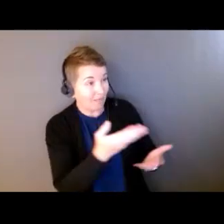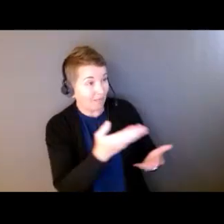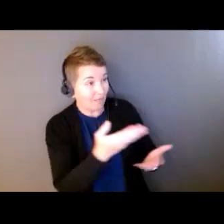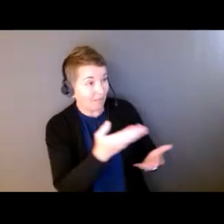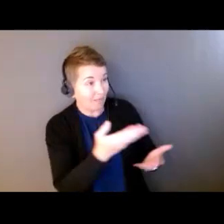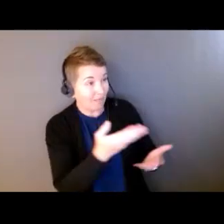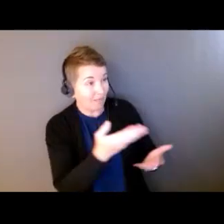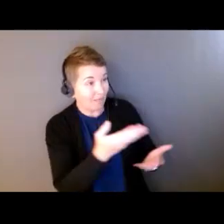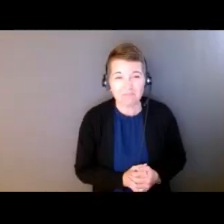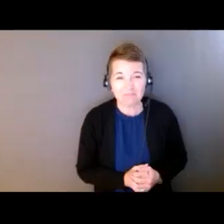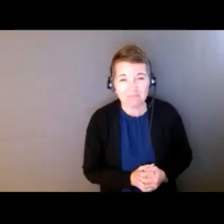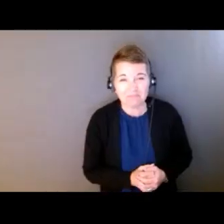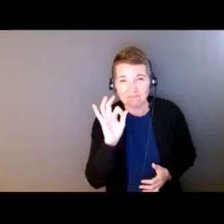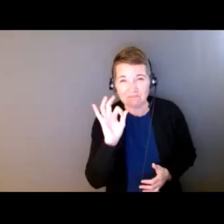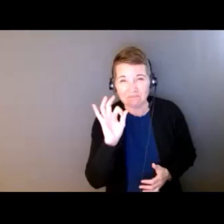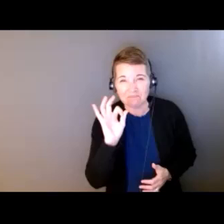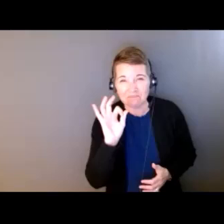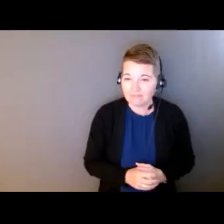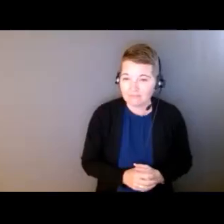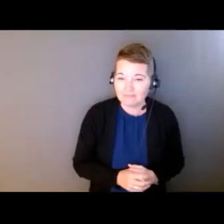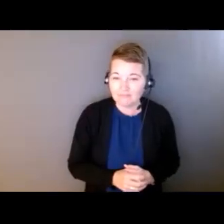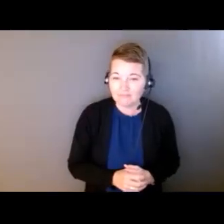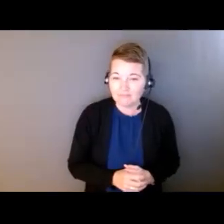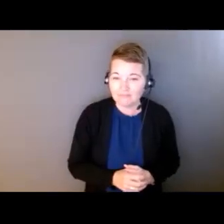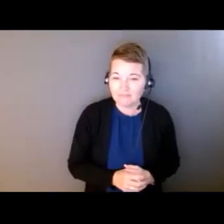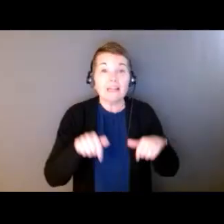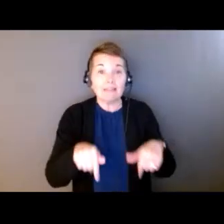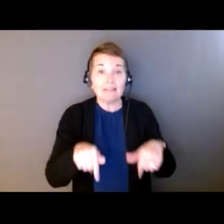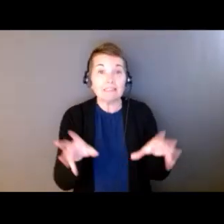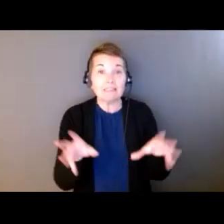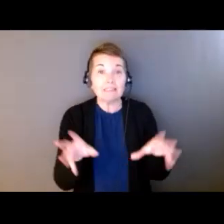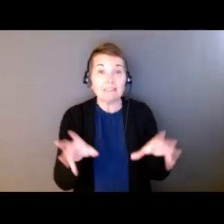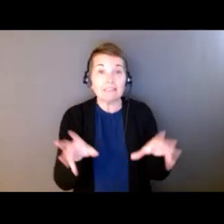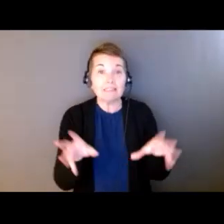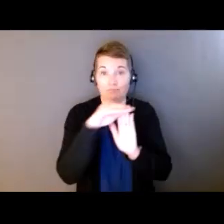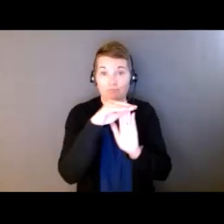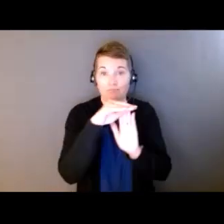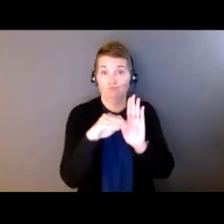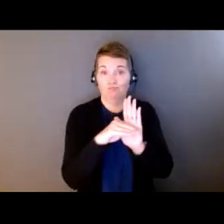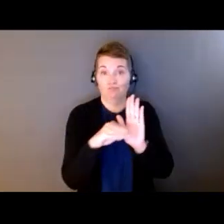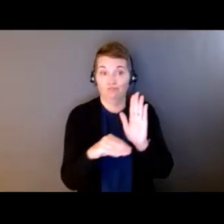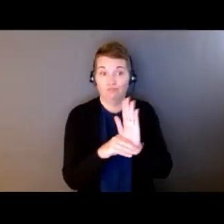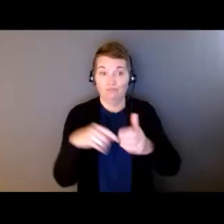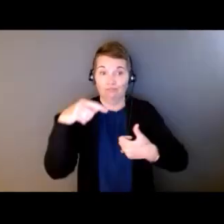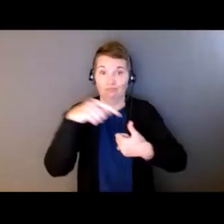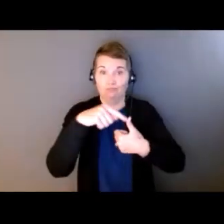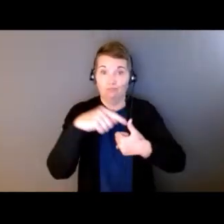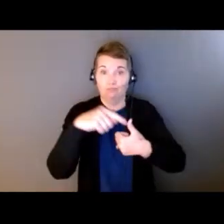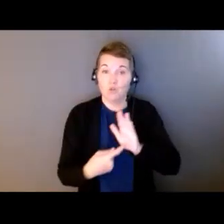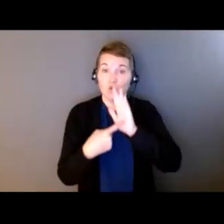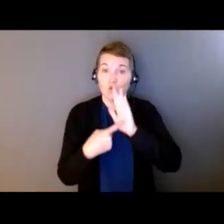Our agenda for this meeting. We're going to start off by looking at the updated portal, changes, and improvements.